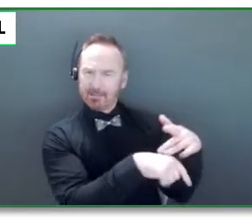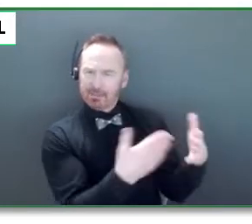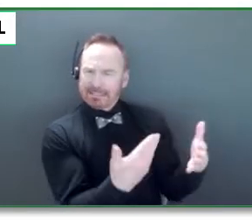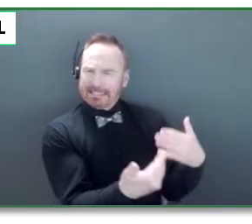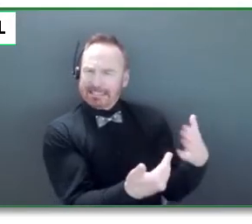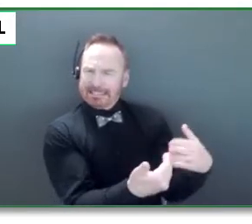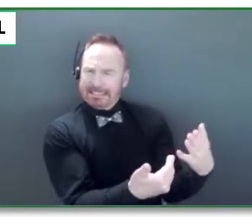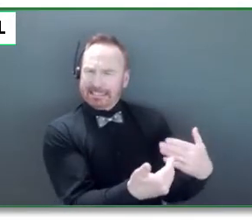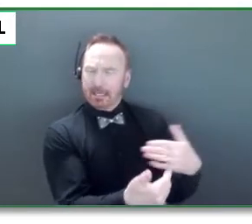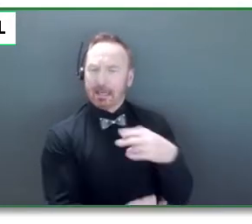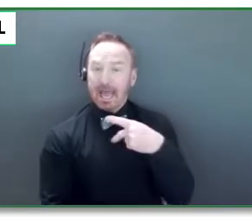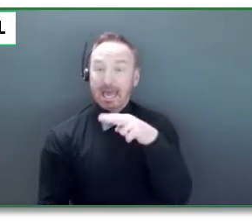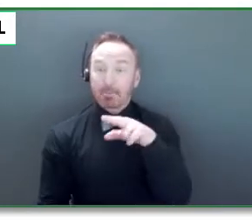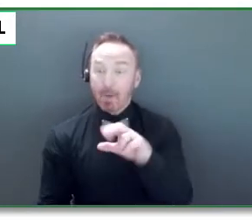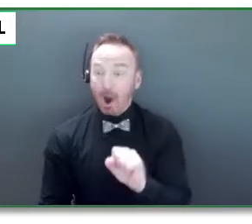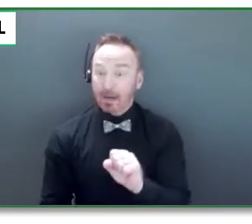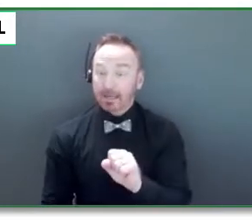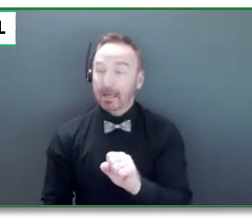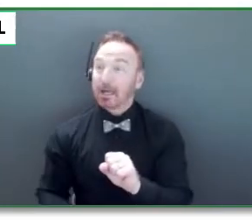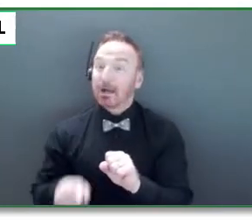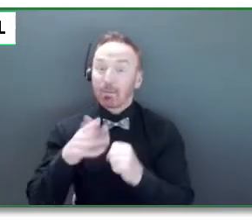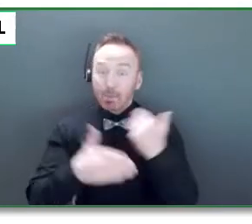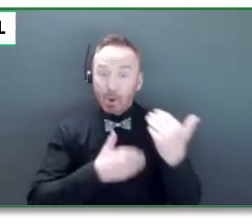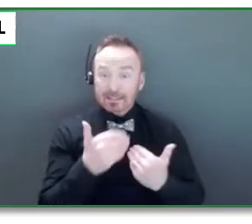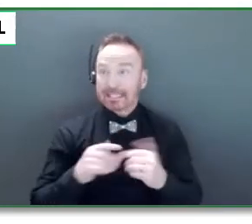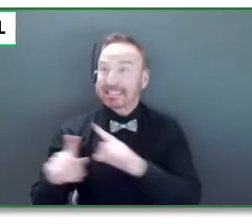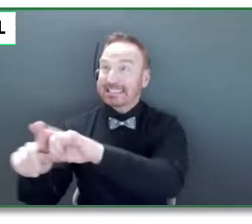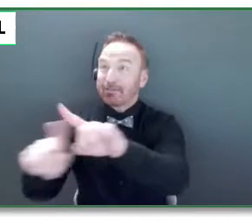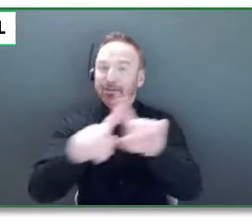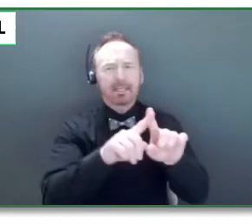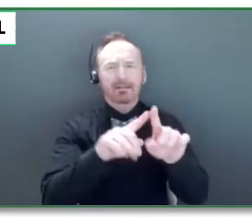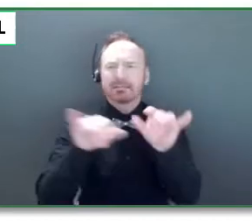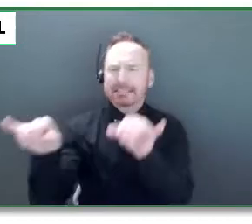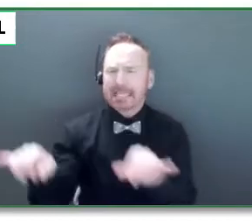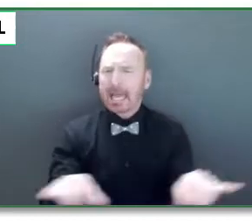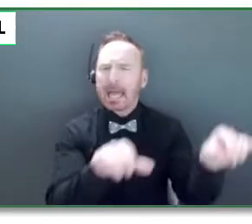Especially if you're like Parks Canada, have a lot of parks and